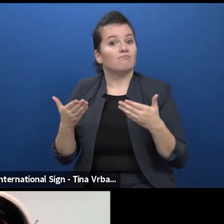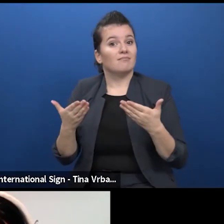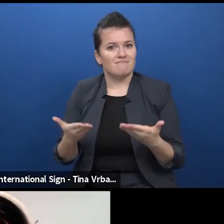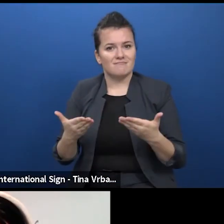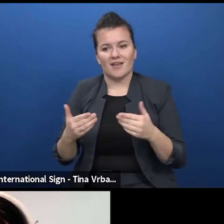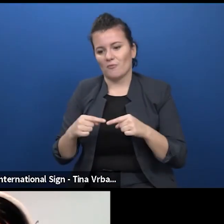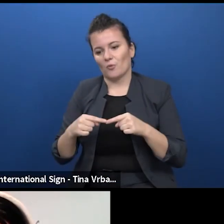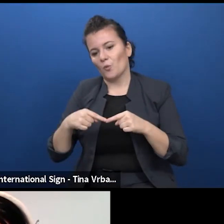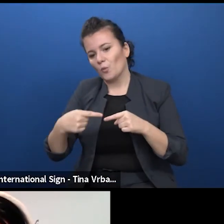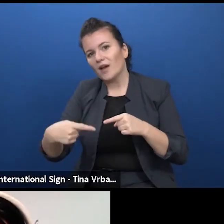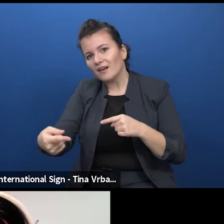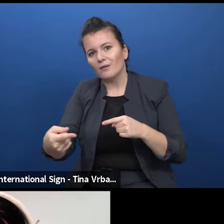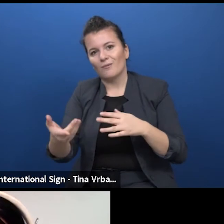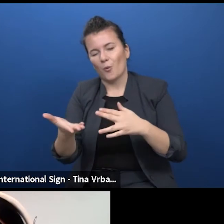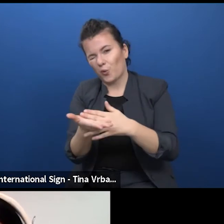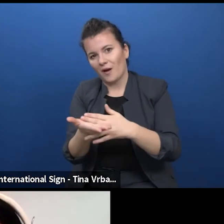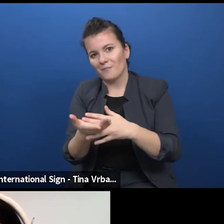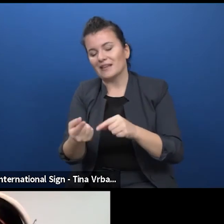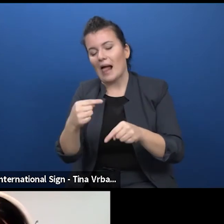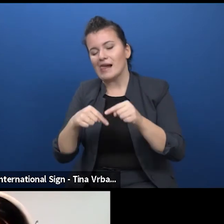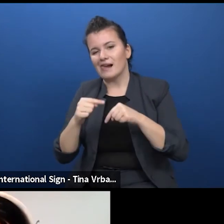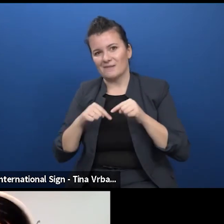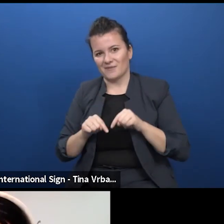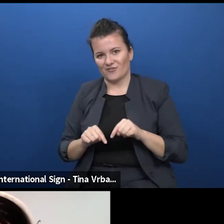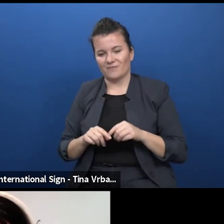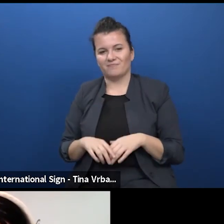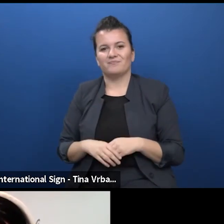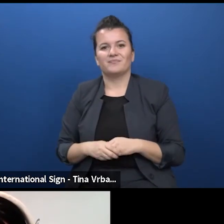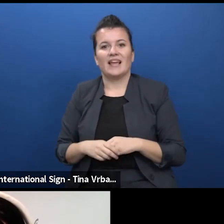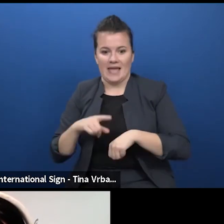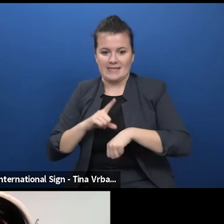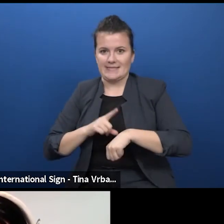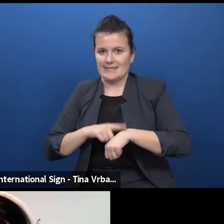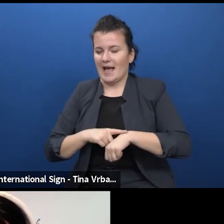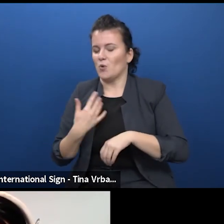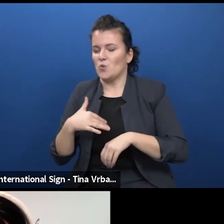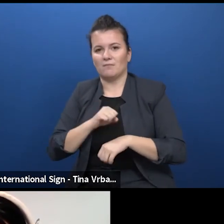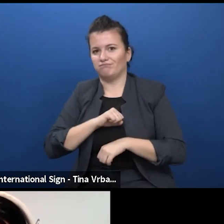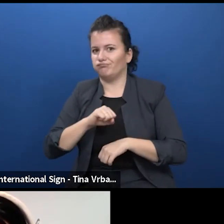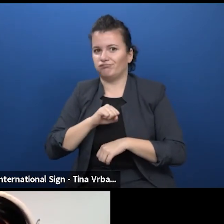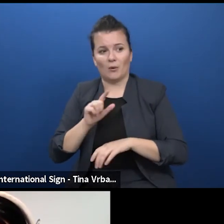a very short one because time is speeding up, we want to share with you a